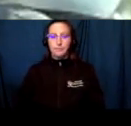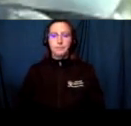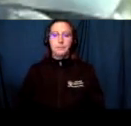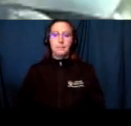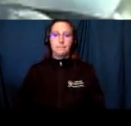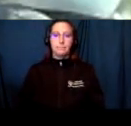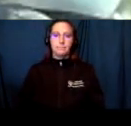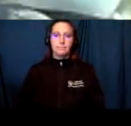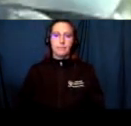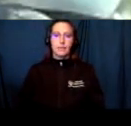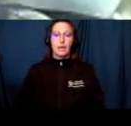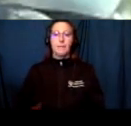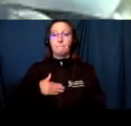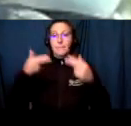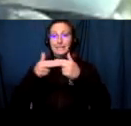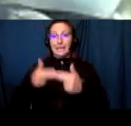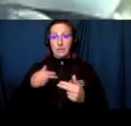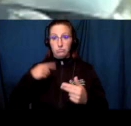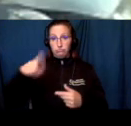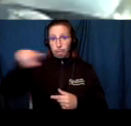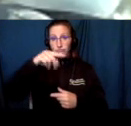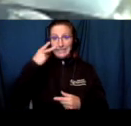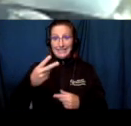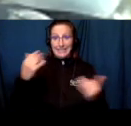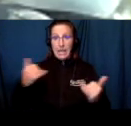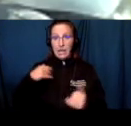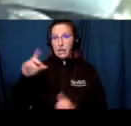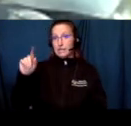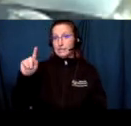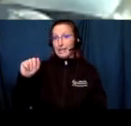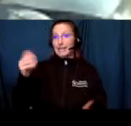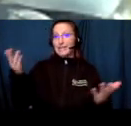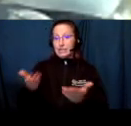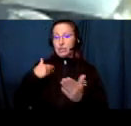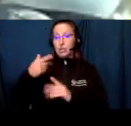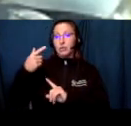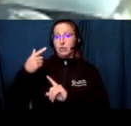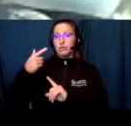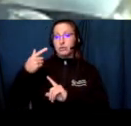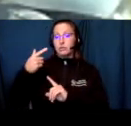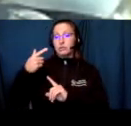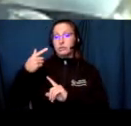see what our data in the state of Wisconsin looks like. Jeannie had indicated that sometimes